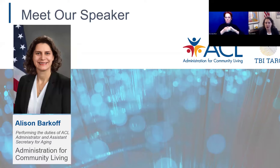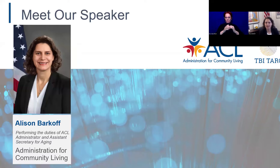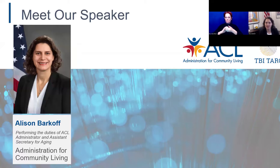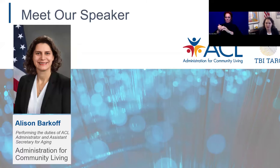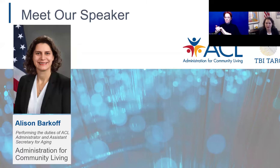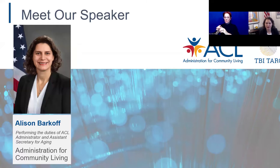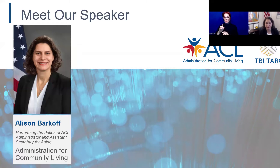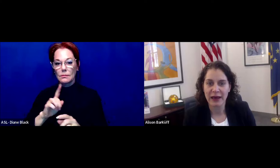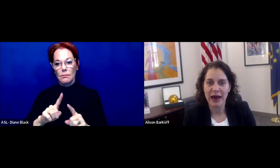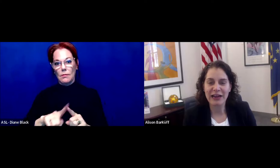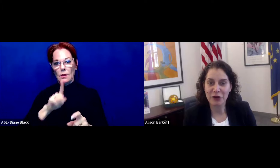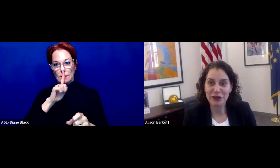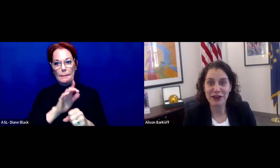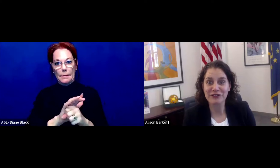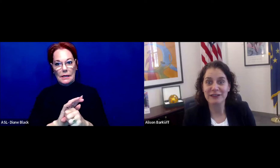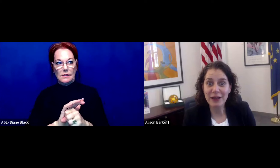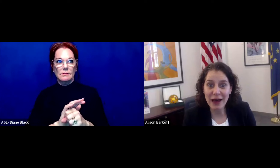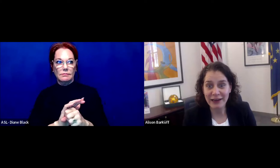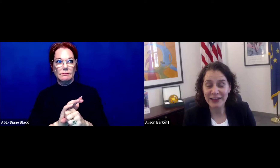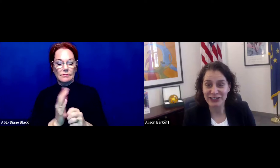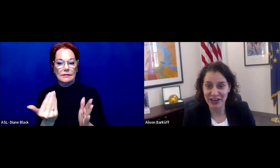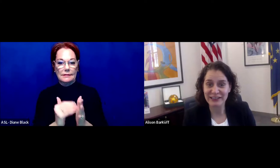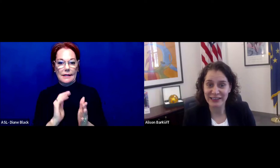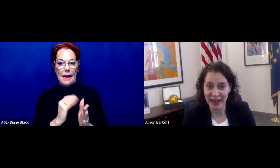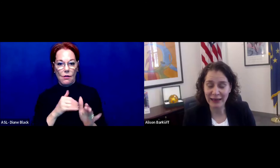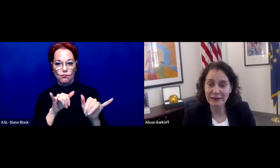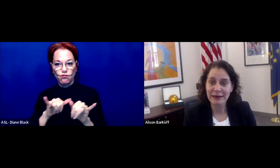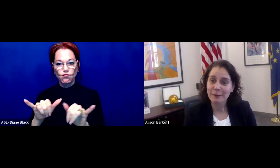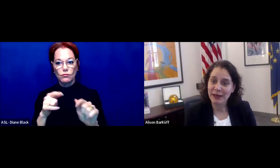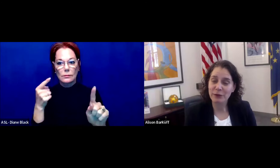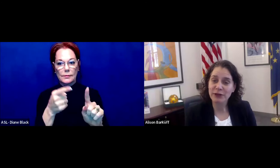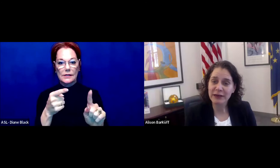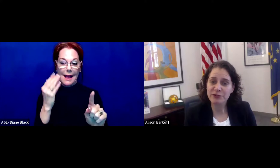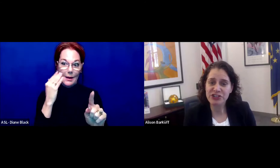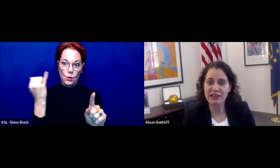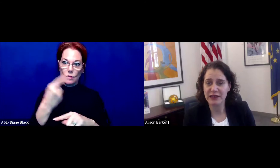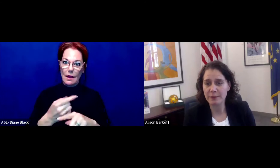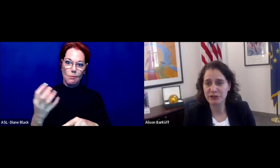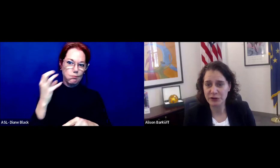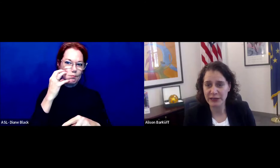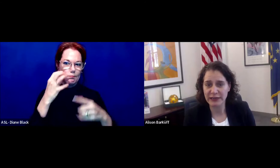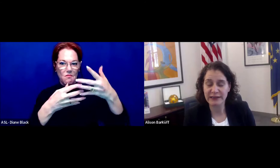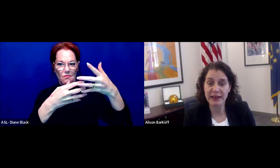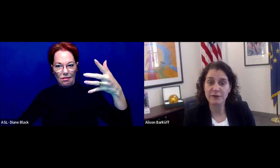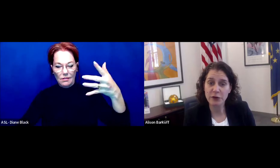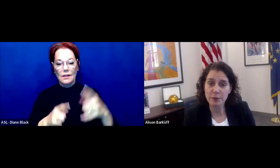common mission. I know that there is a lot on the agenda today. But I really appreciate the opportunity to take a few